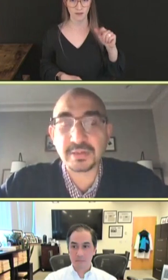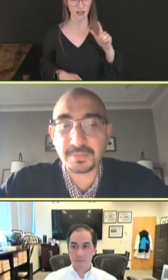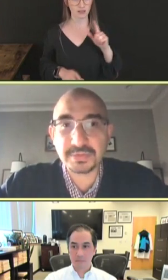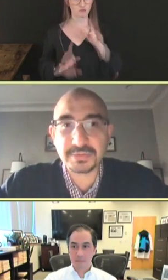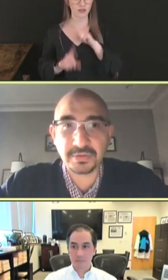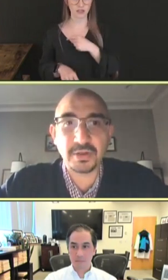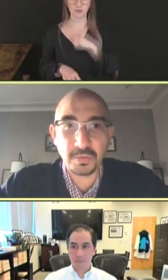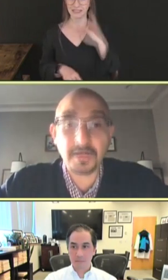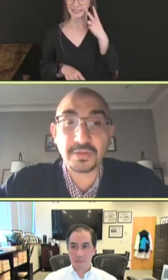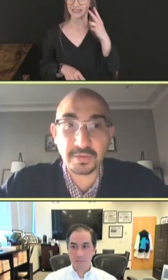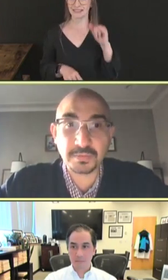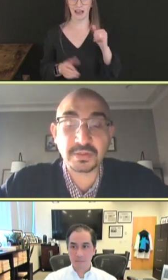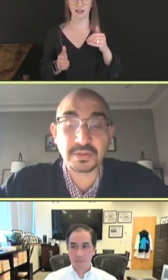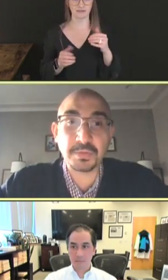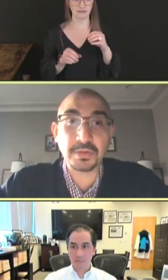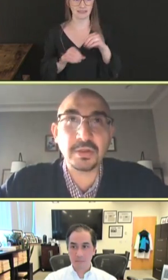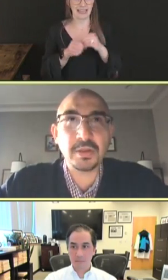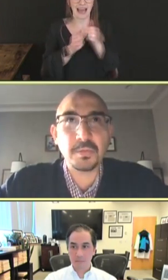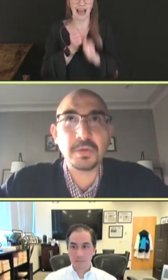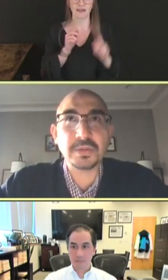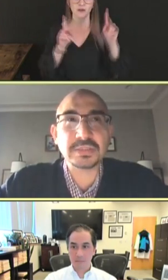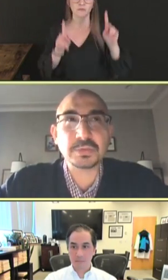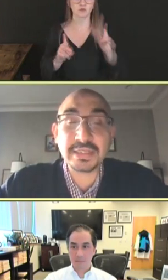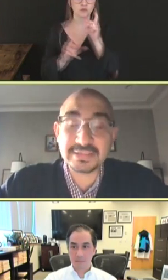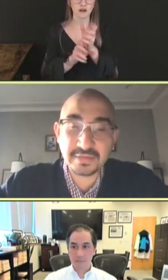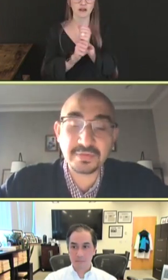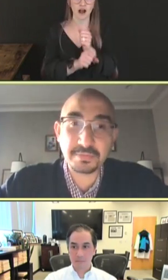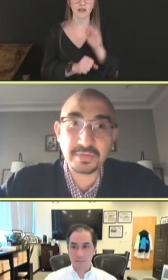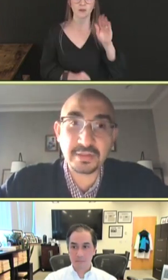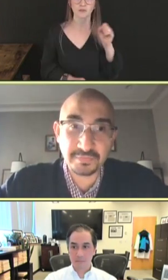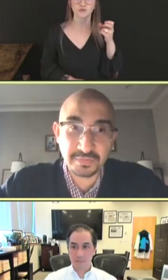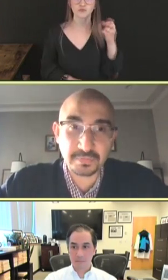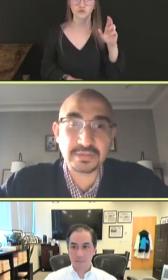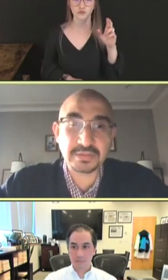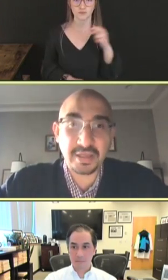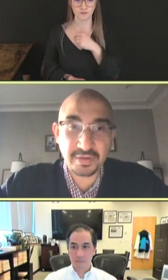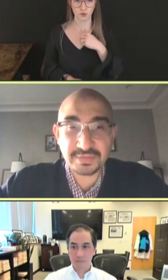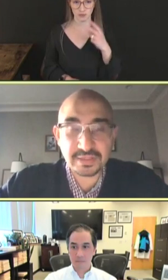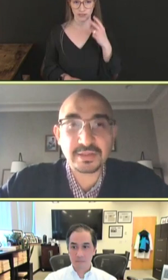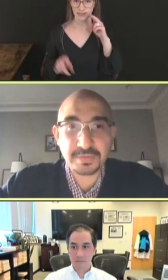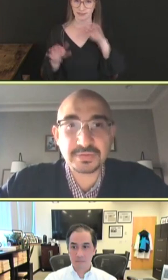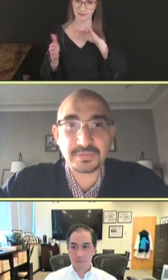single person who got their booster -- and we looked at 27 individuals. Every single person